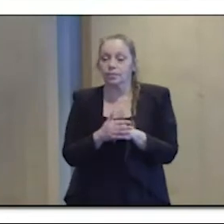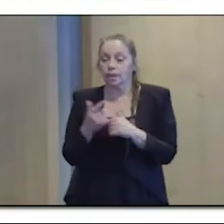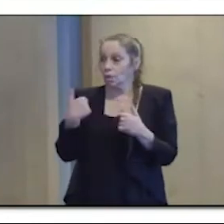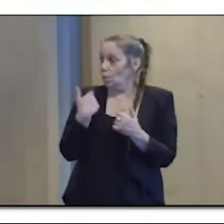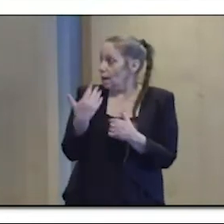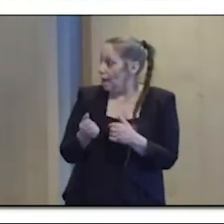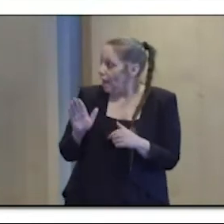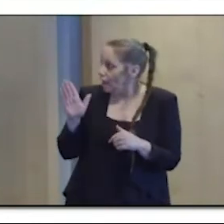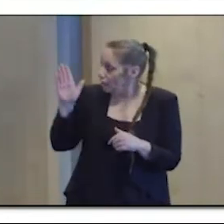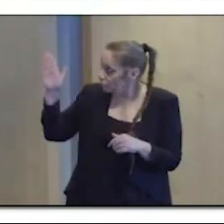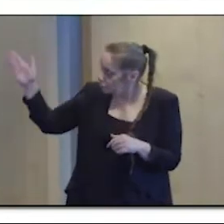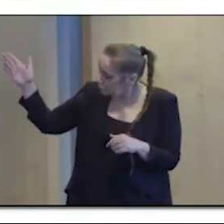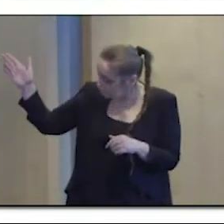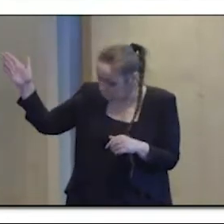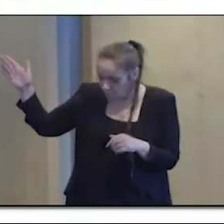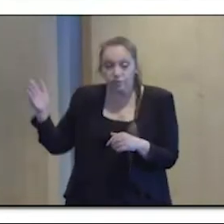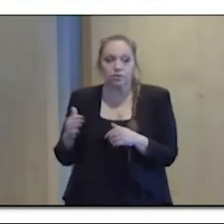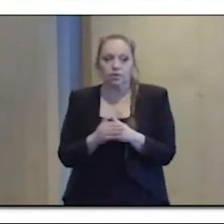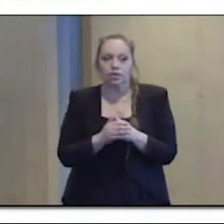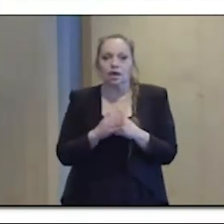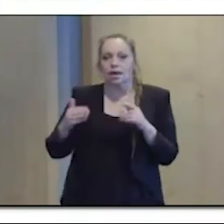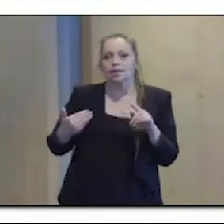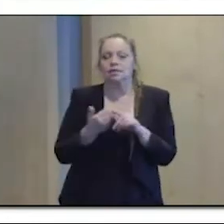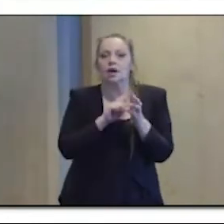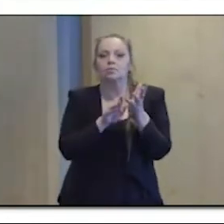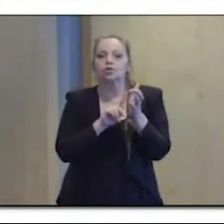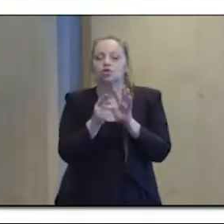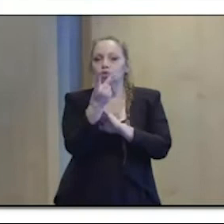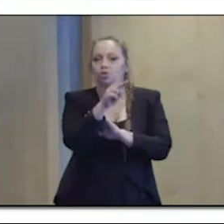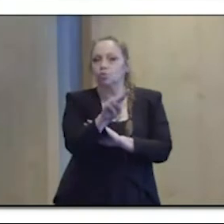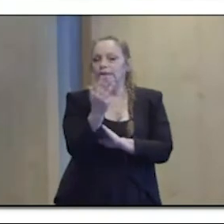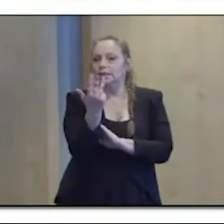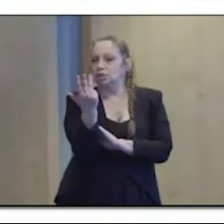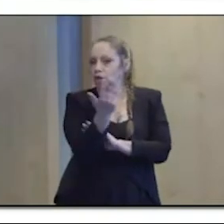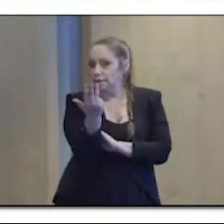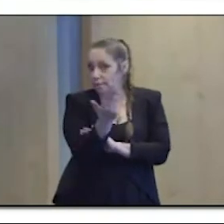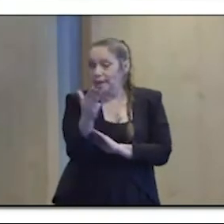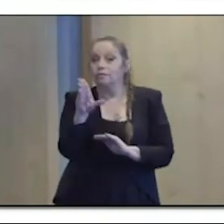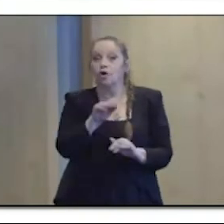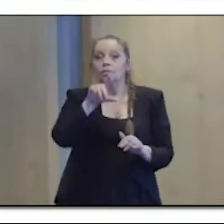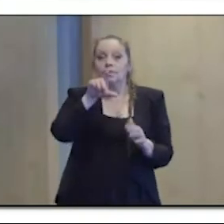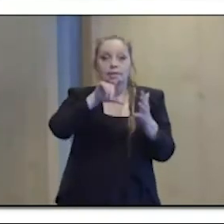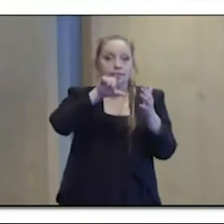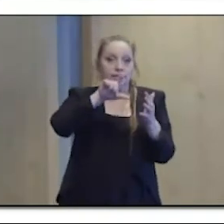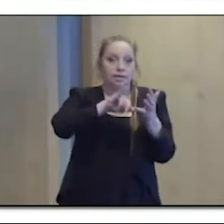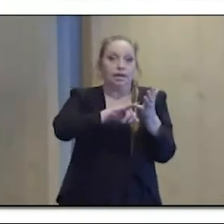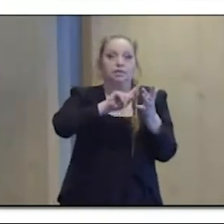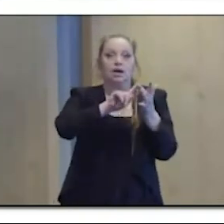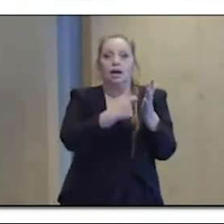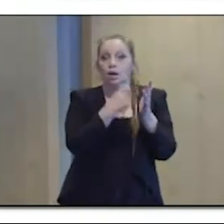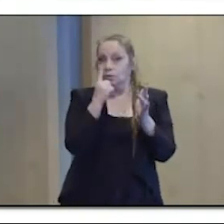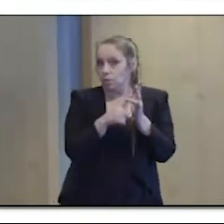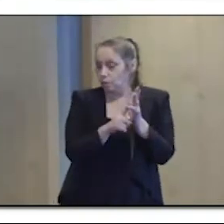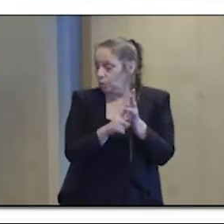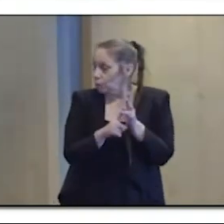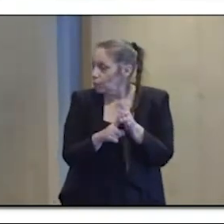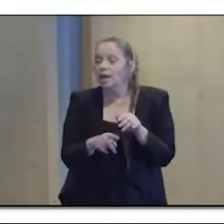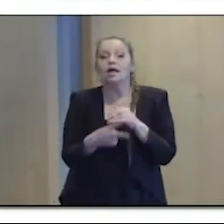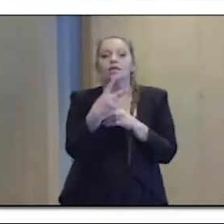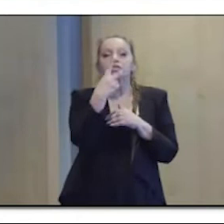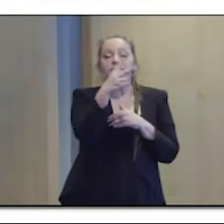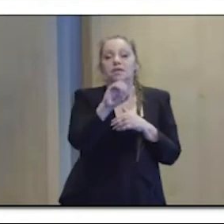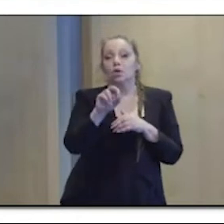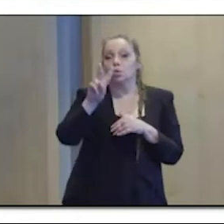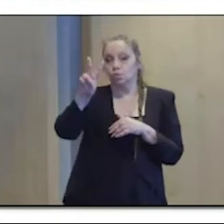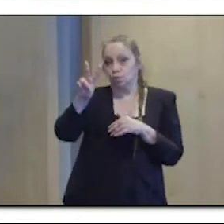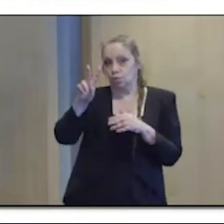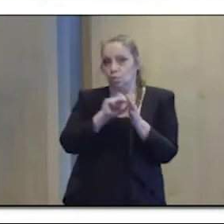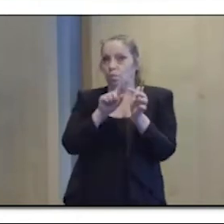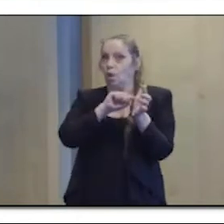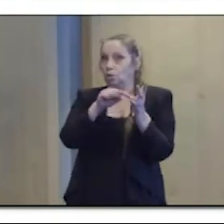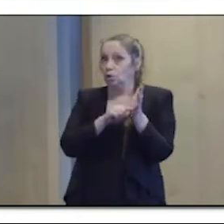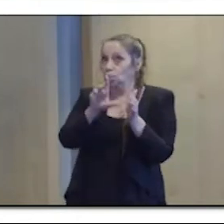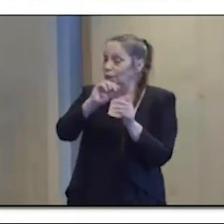here is up to June, 2019 this was taken from the CSIRO is the CO2 plot you can see that there's